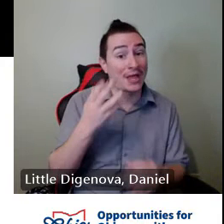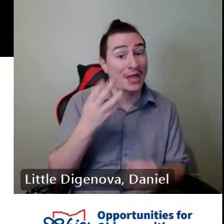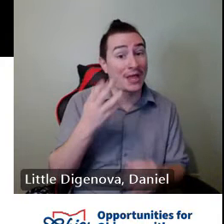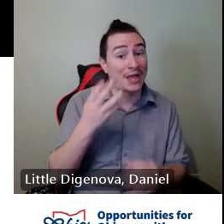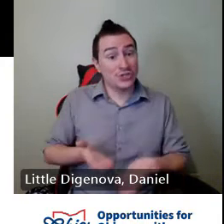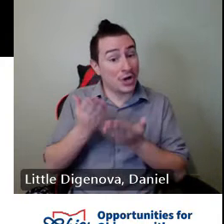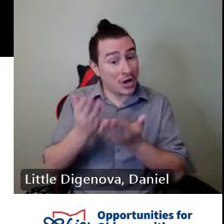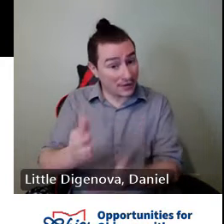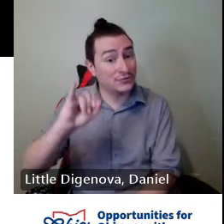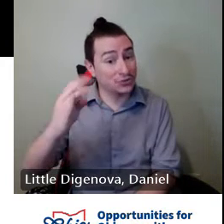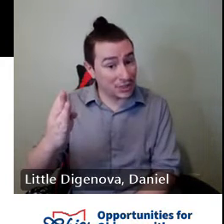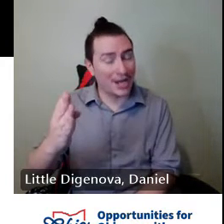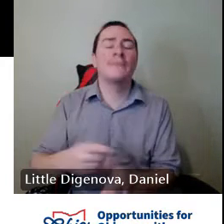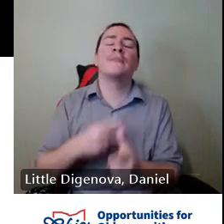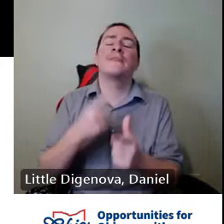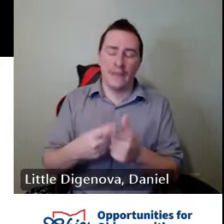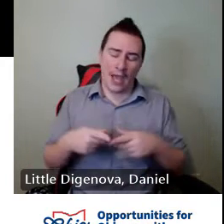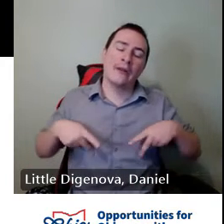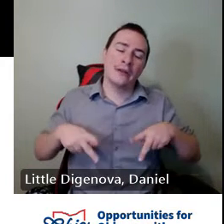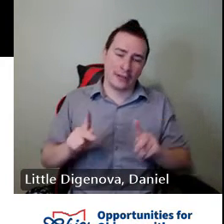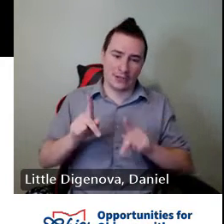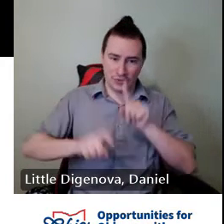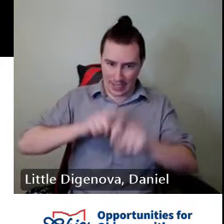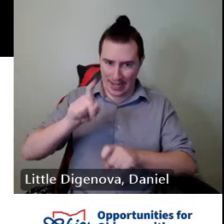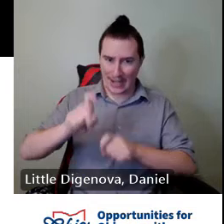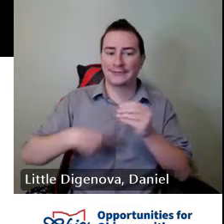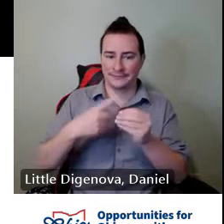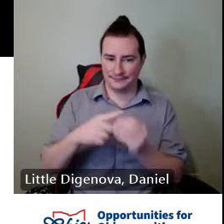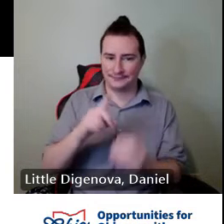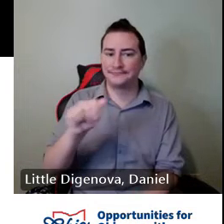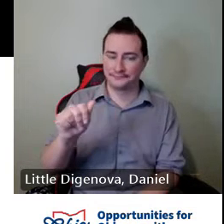disability-related questions as long as those are applied to all